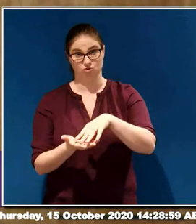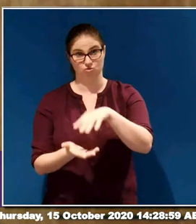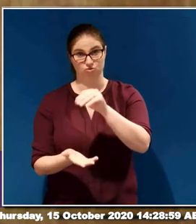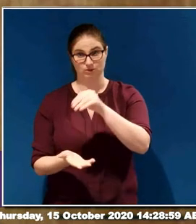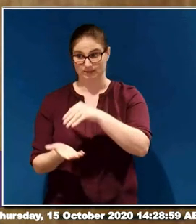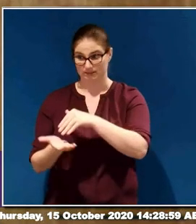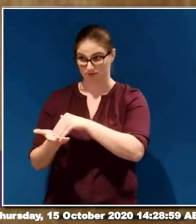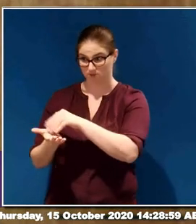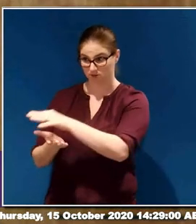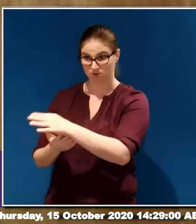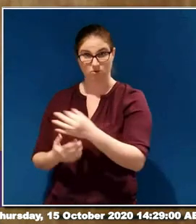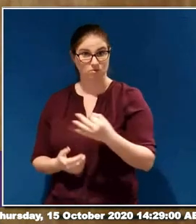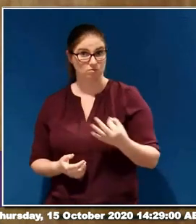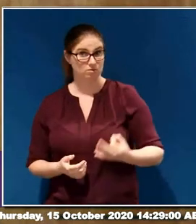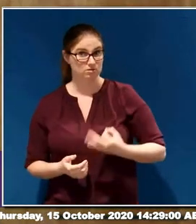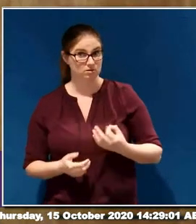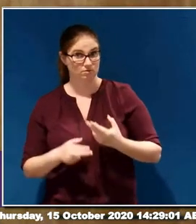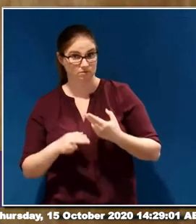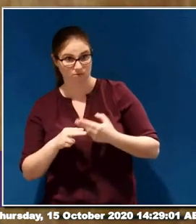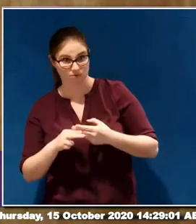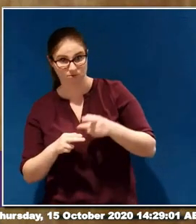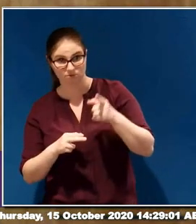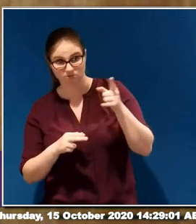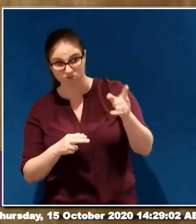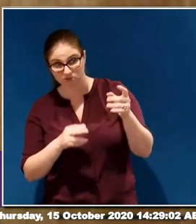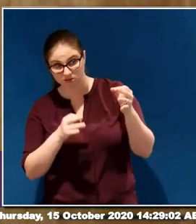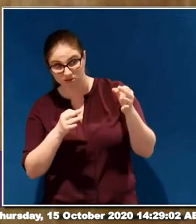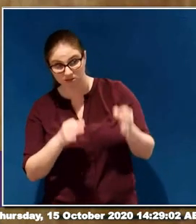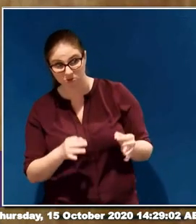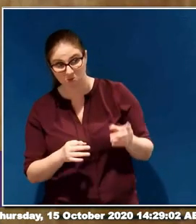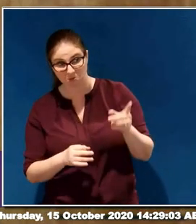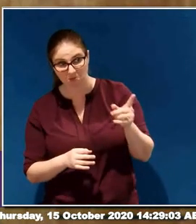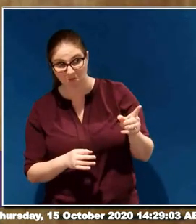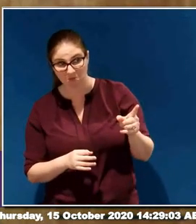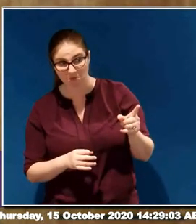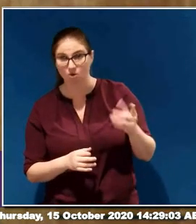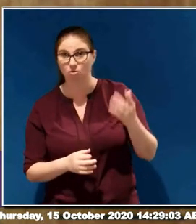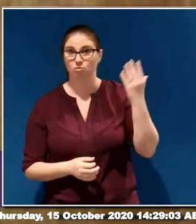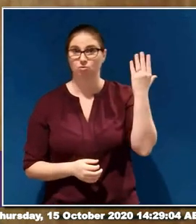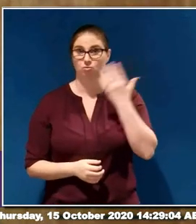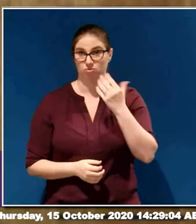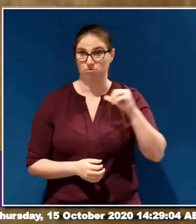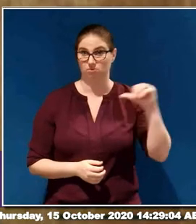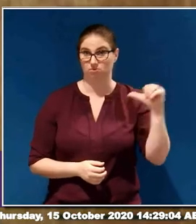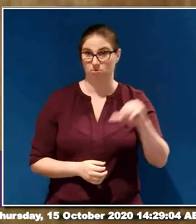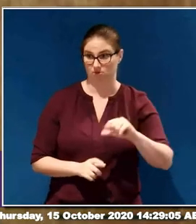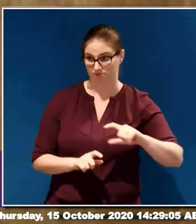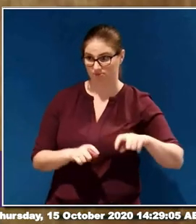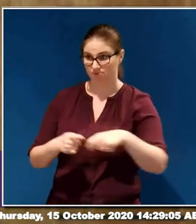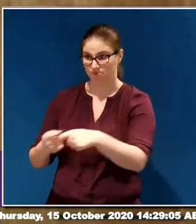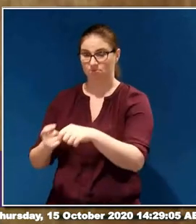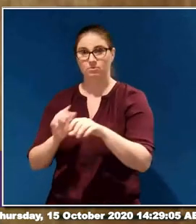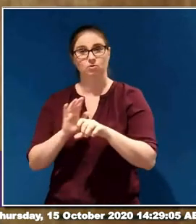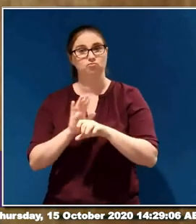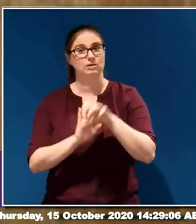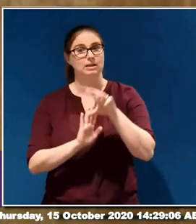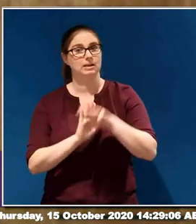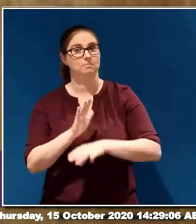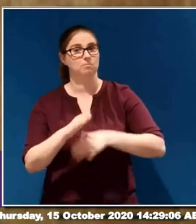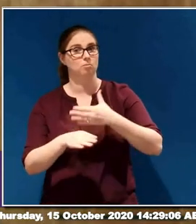the school is required to provide curriculum work to the student at home. Where does that requirement come from?